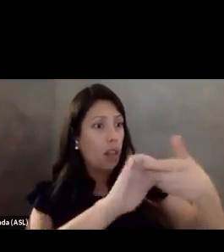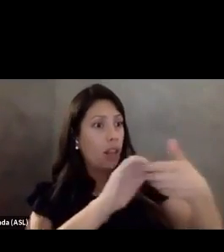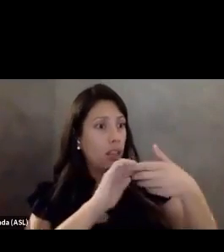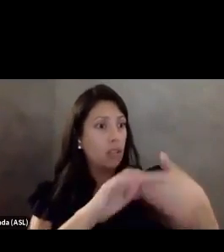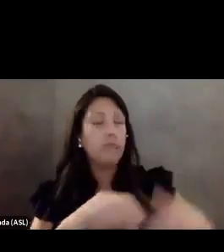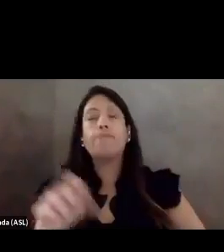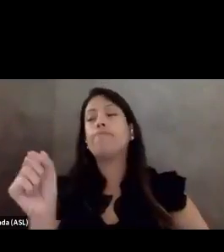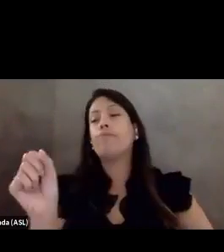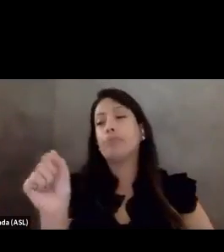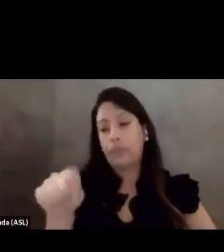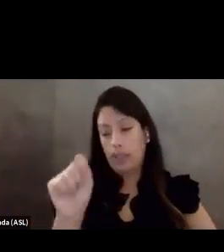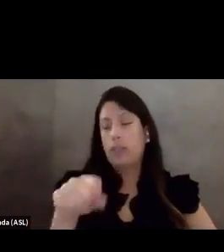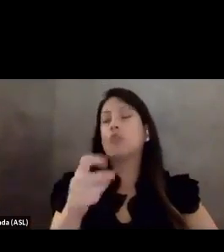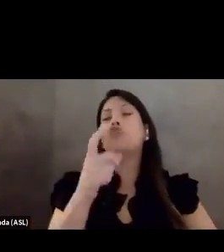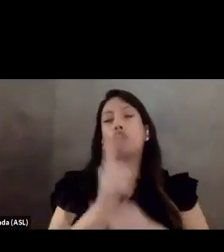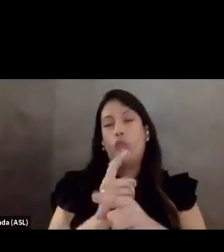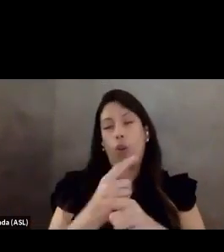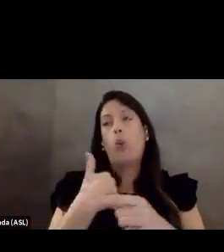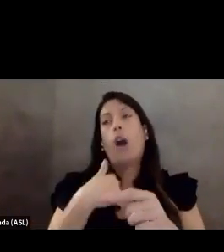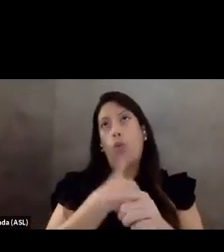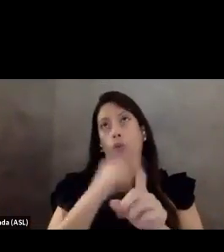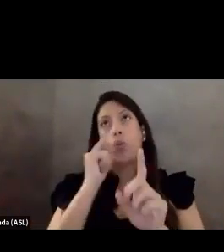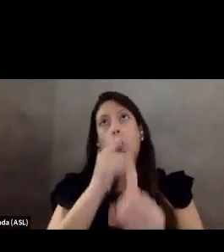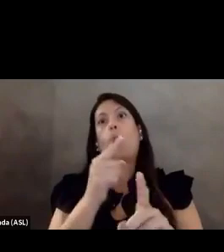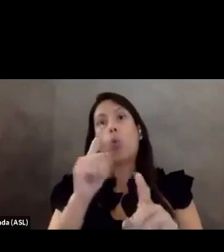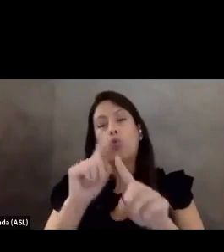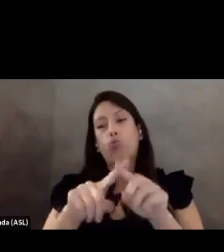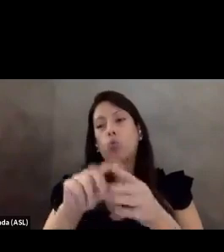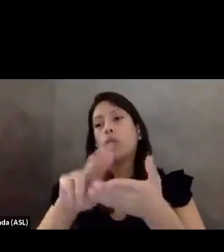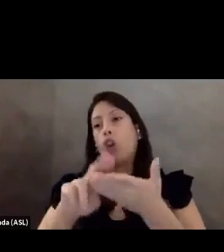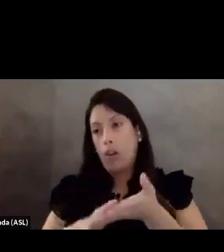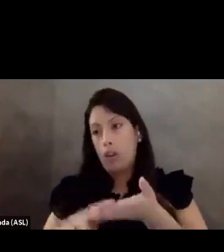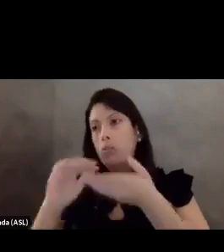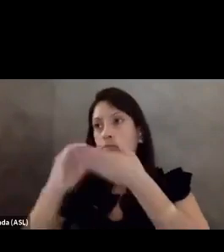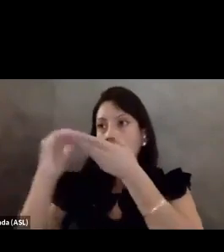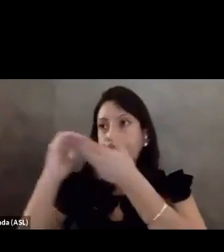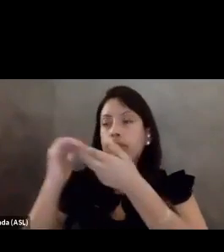And I we had a discussion with our tourism industry asking them to help us